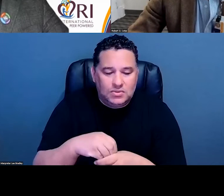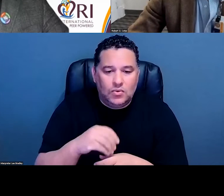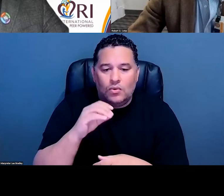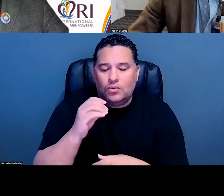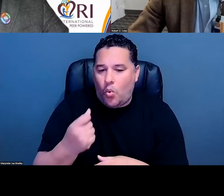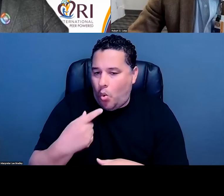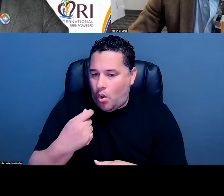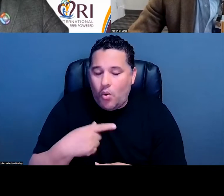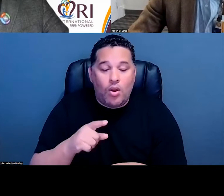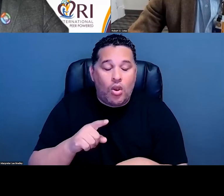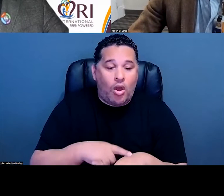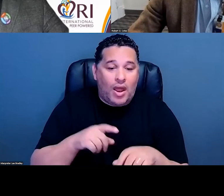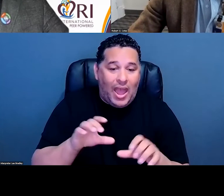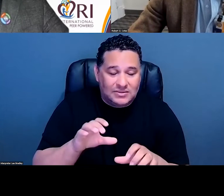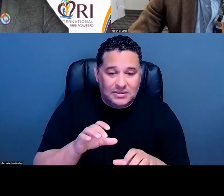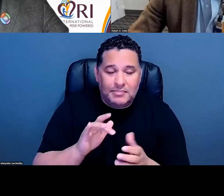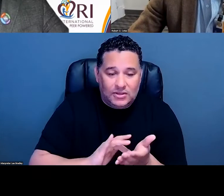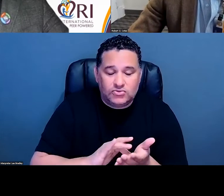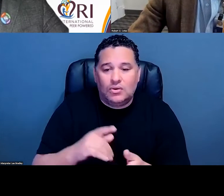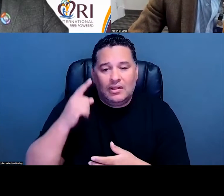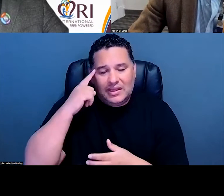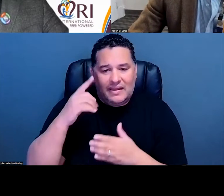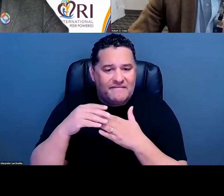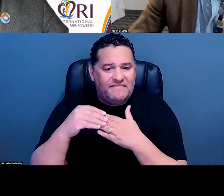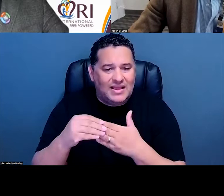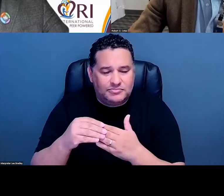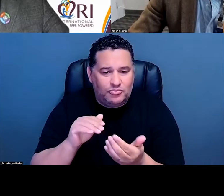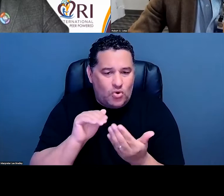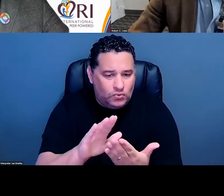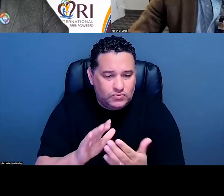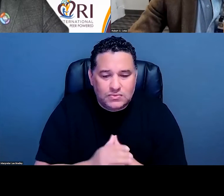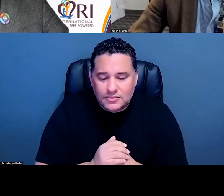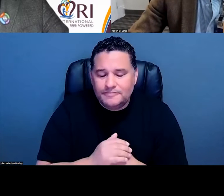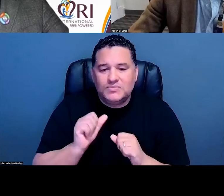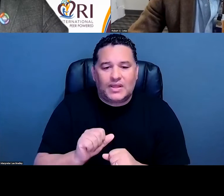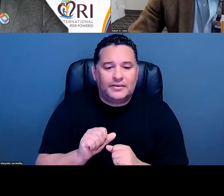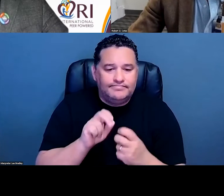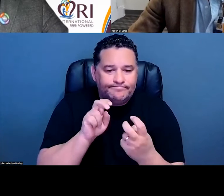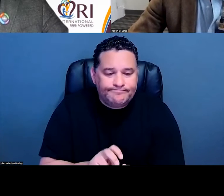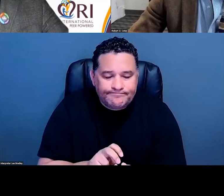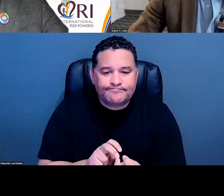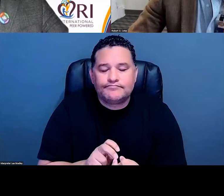PRESENT VARIOUS OPTIONS TO THE INDIVIDUAL INCLUDING ORAL MEDICATIONS, LAI MEDICATIONS TAKING